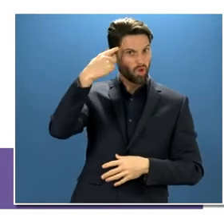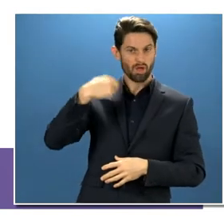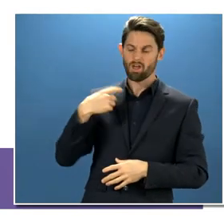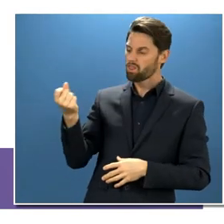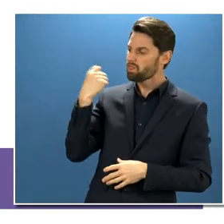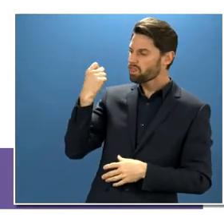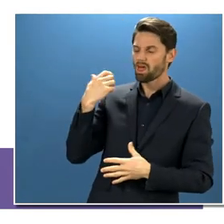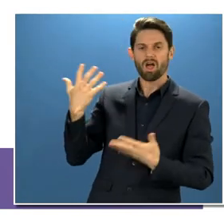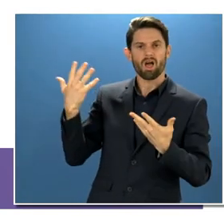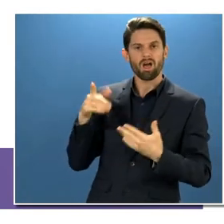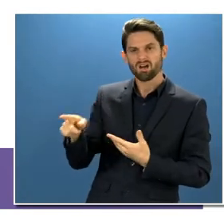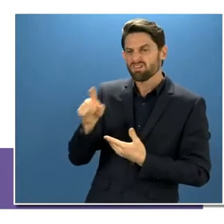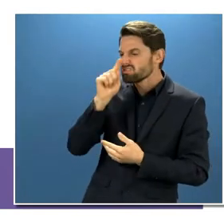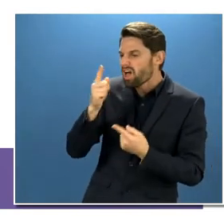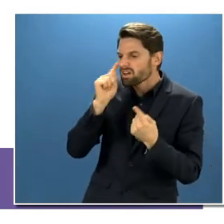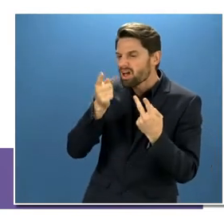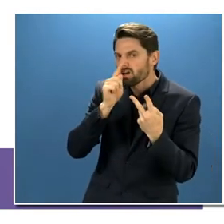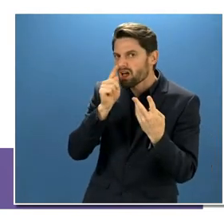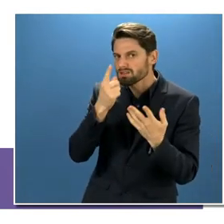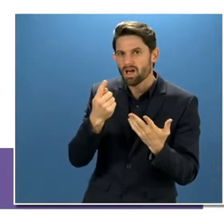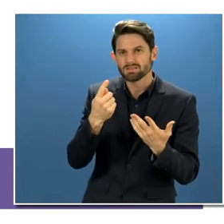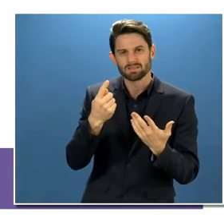Maybe they could have got a support worker and could have helped me and